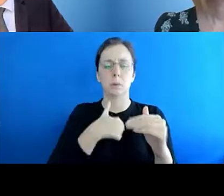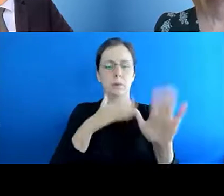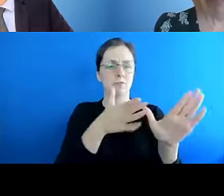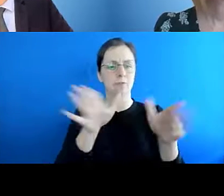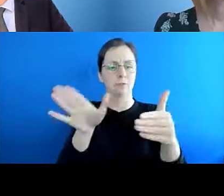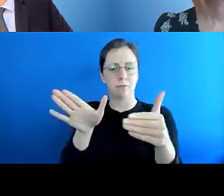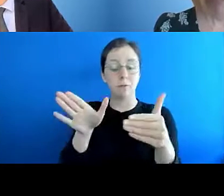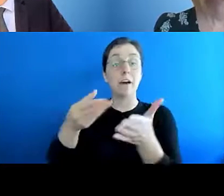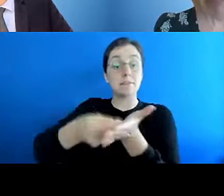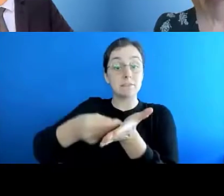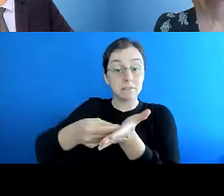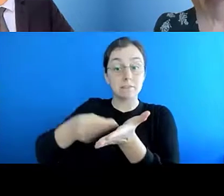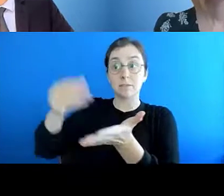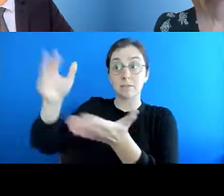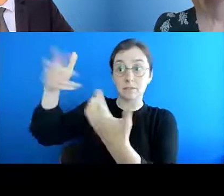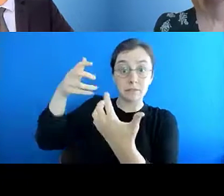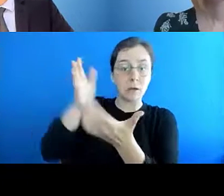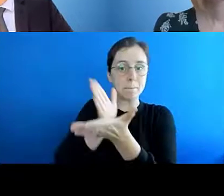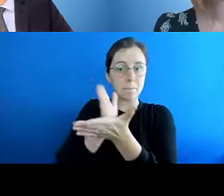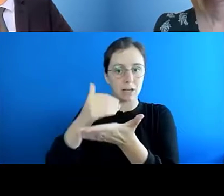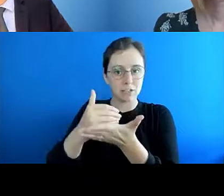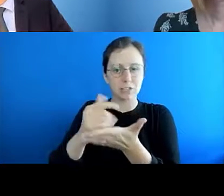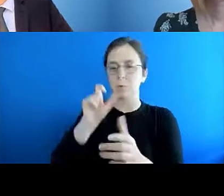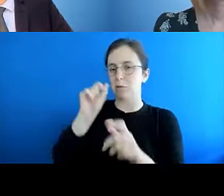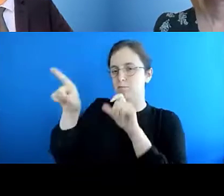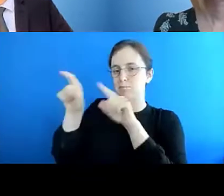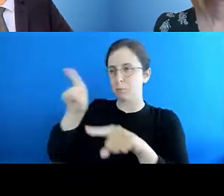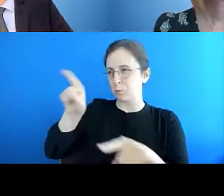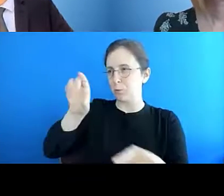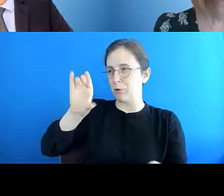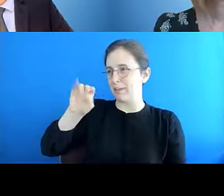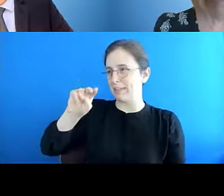Cindy, I'm going to direct these to you. Let's see.